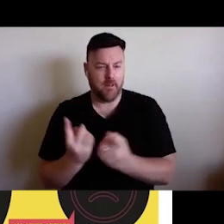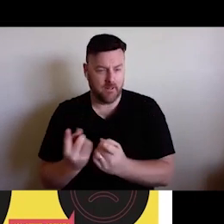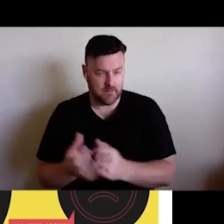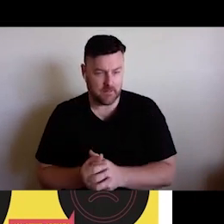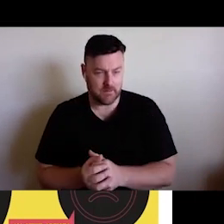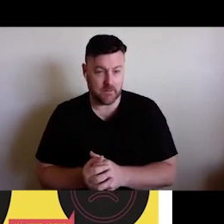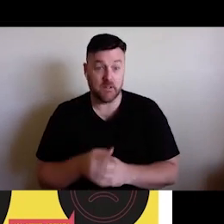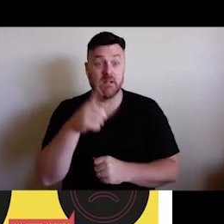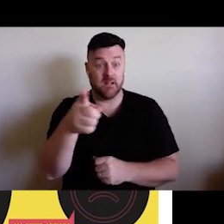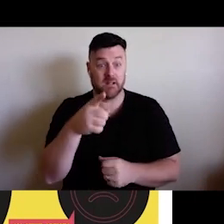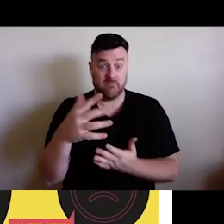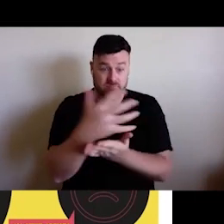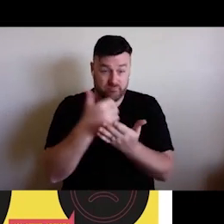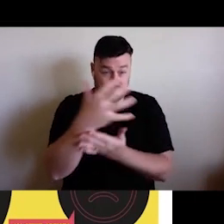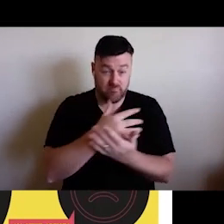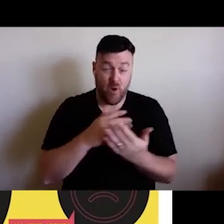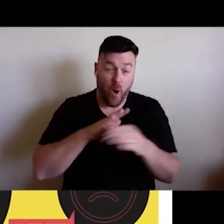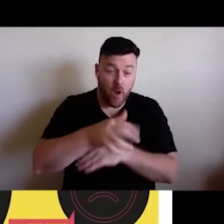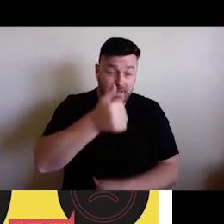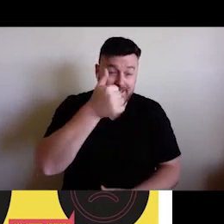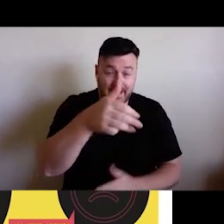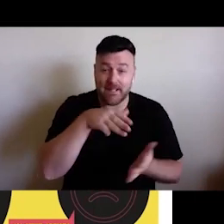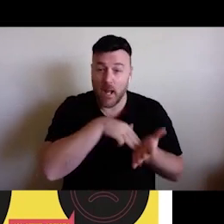over 16,000 backers across five editions. And I mentioned the repeat